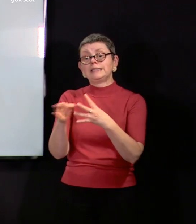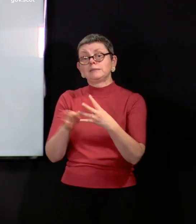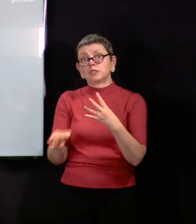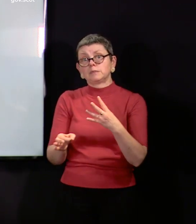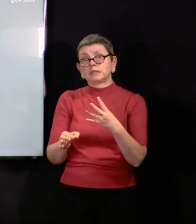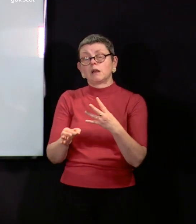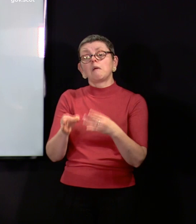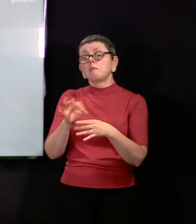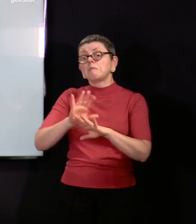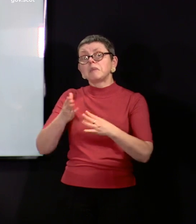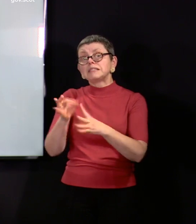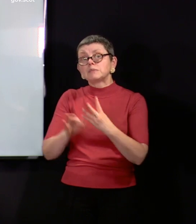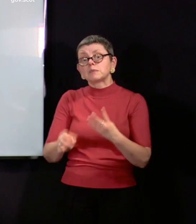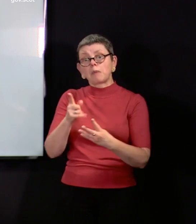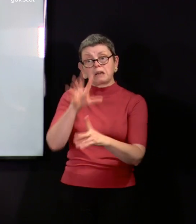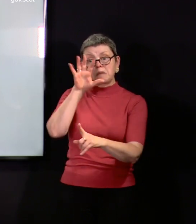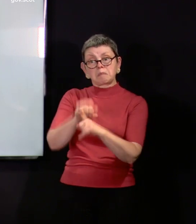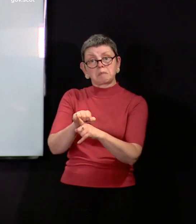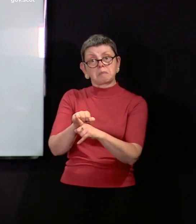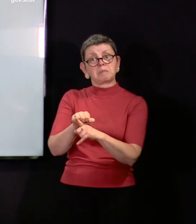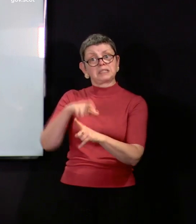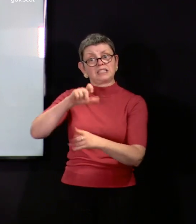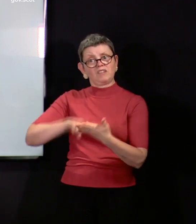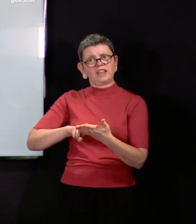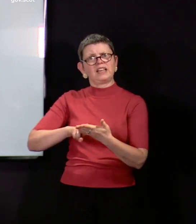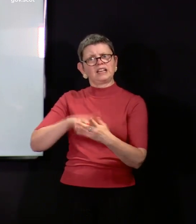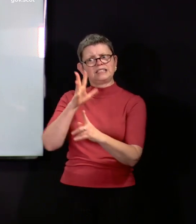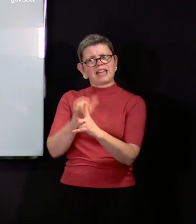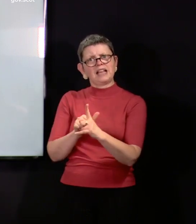all be off work. Just before this briefing I was on a phone call with all of Scotland's